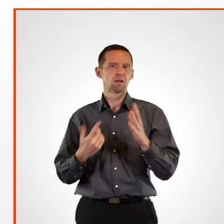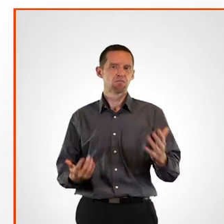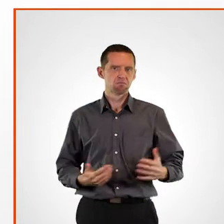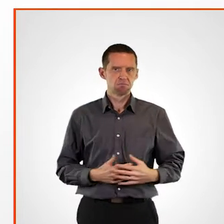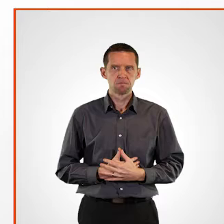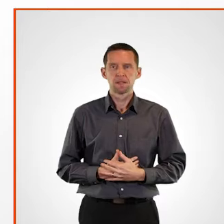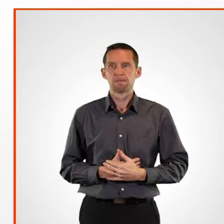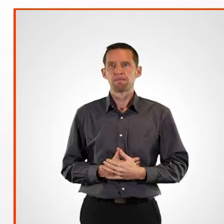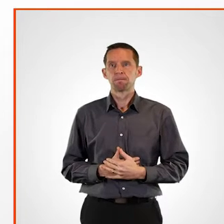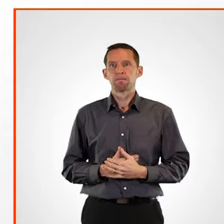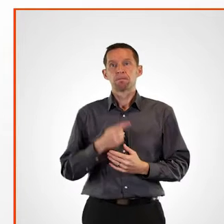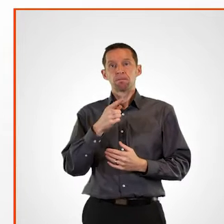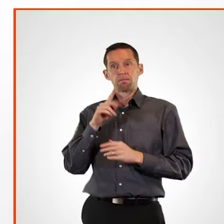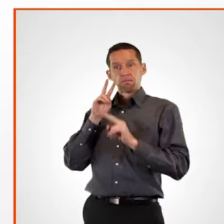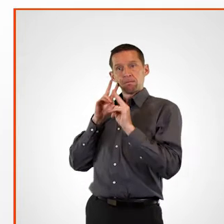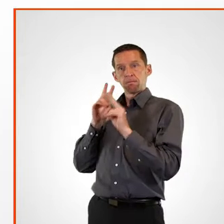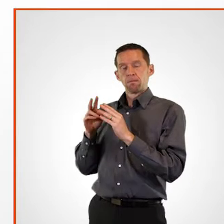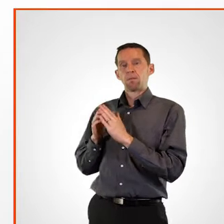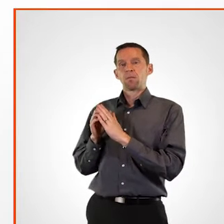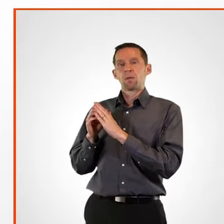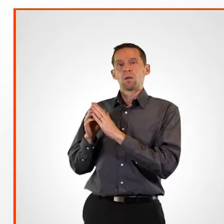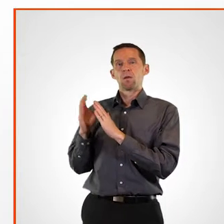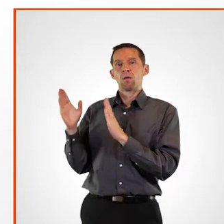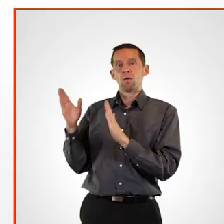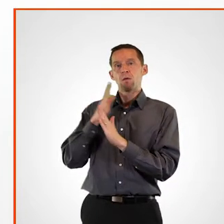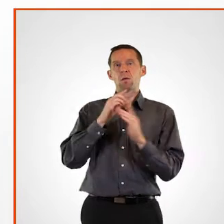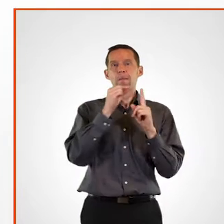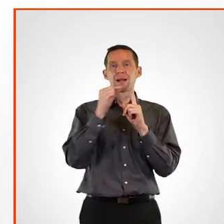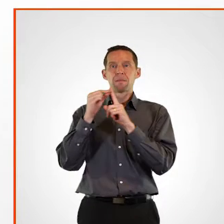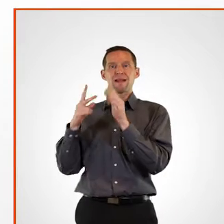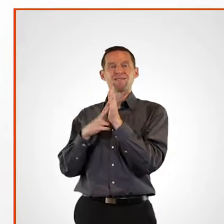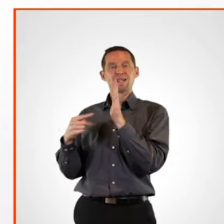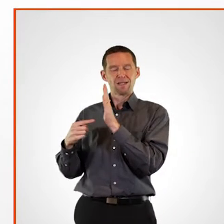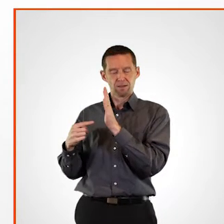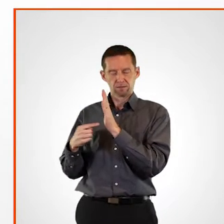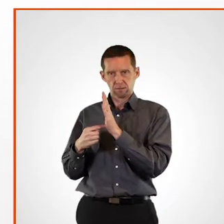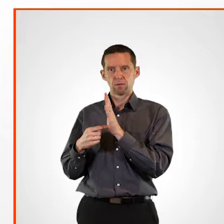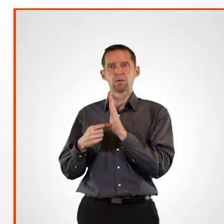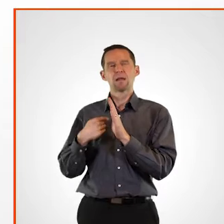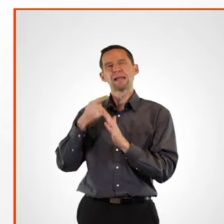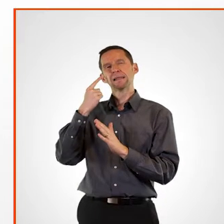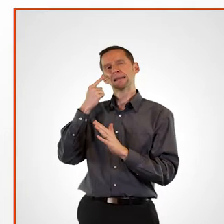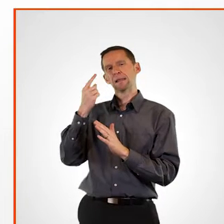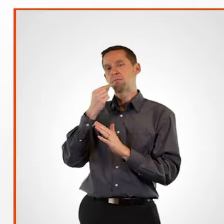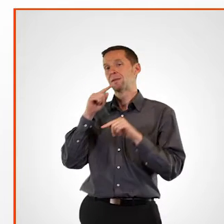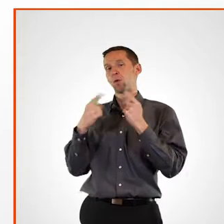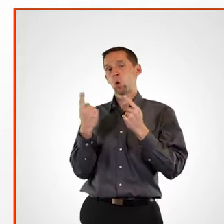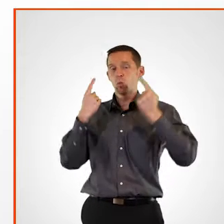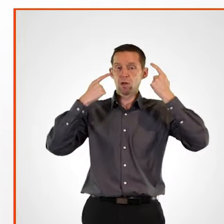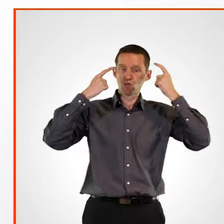When you look at the... going right over to the left now, to look at the Peabody Picture Vocabulary Test, we did see a difference between the kids with hearing aids